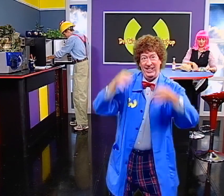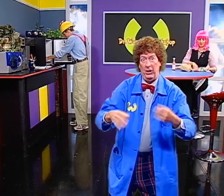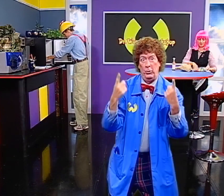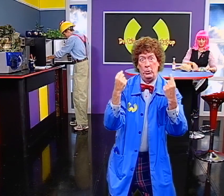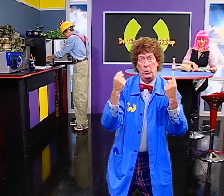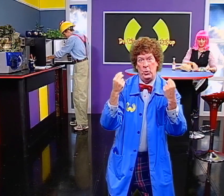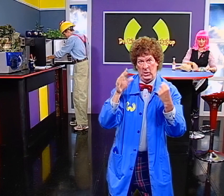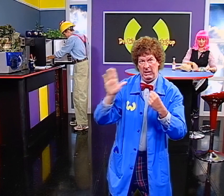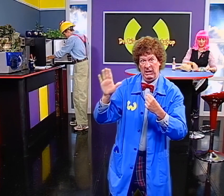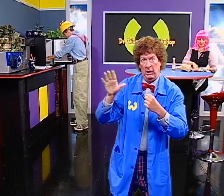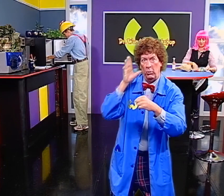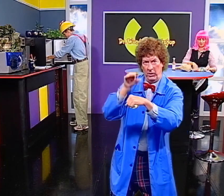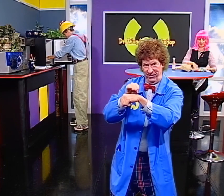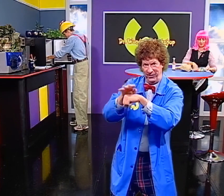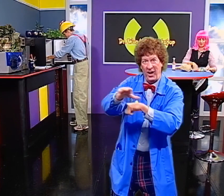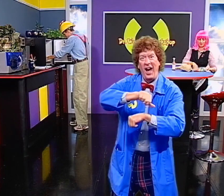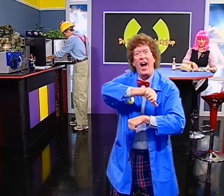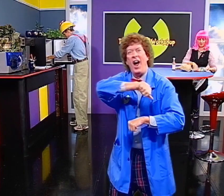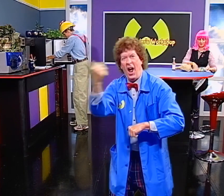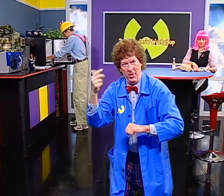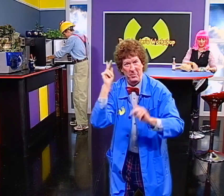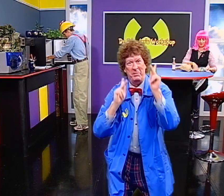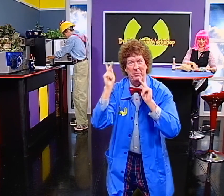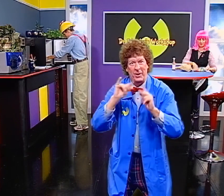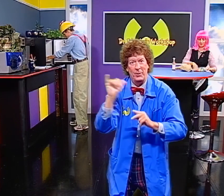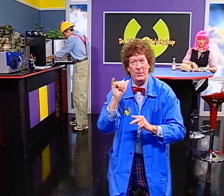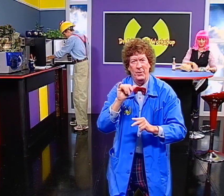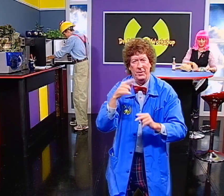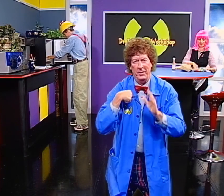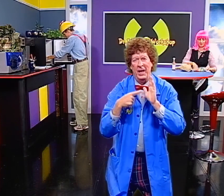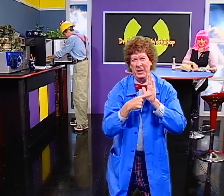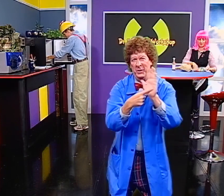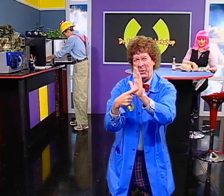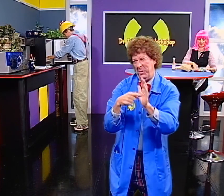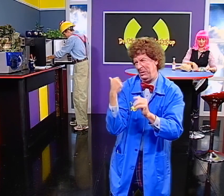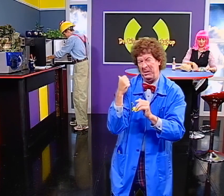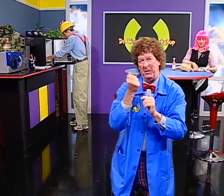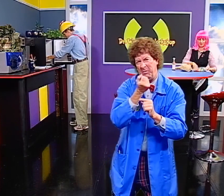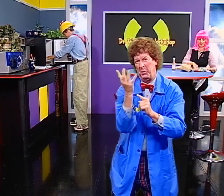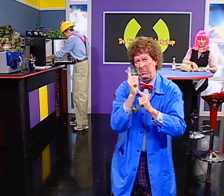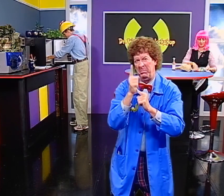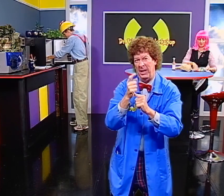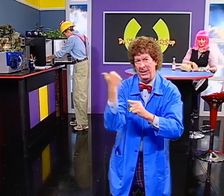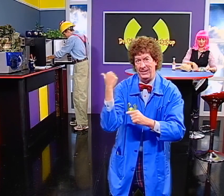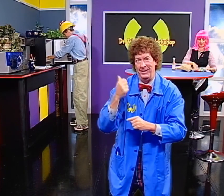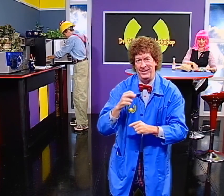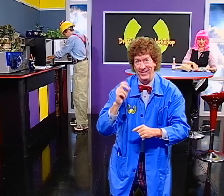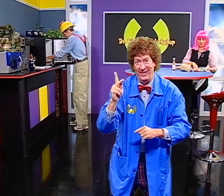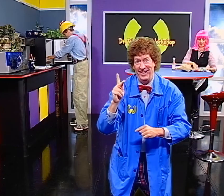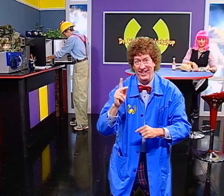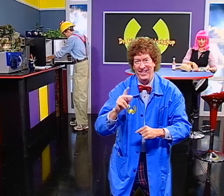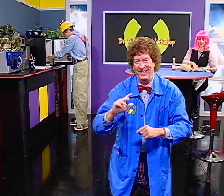BUT THE NEXT THING HE DECIDES WILL AFFECT OTHER PEOPLE. I'LL SHOW YOU THAT IN A FEW MINUTES.